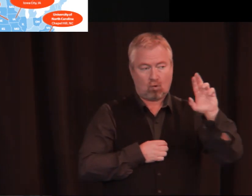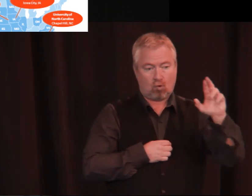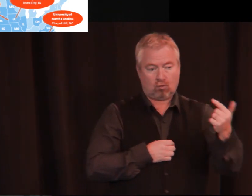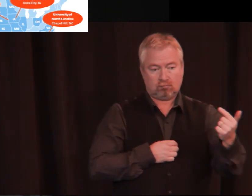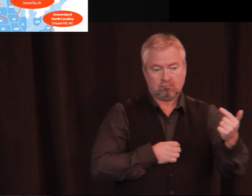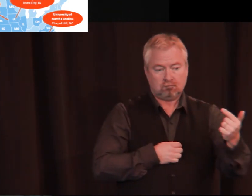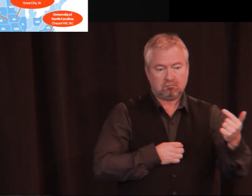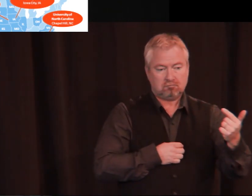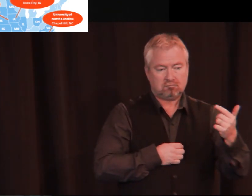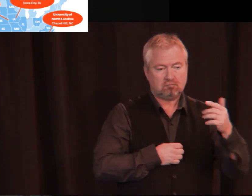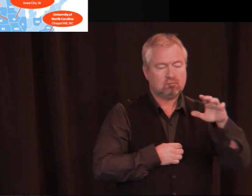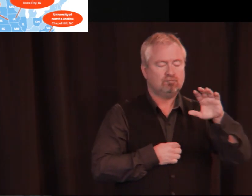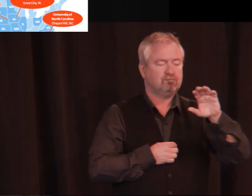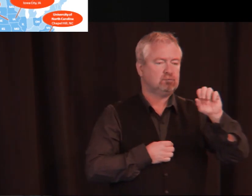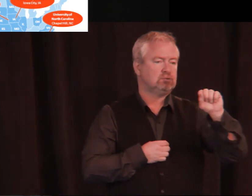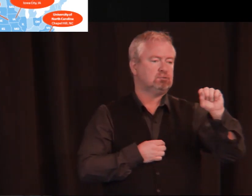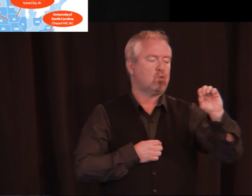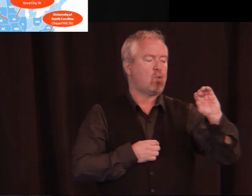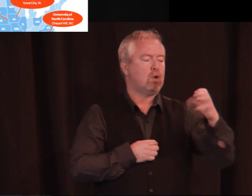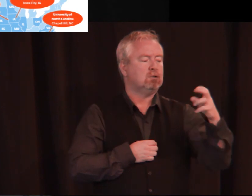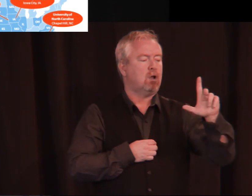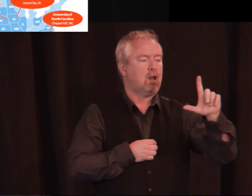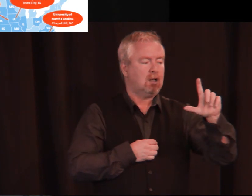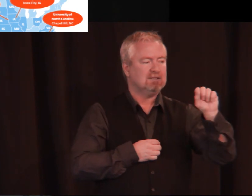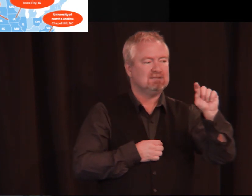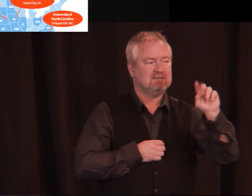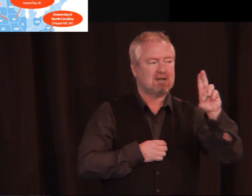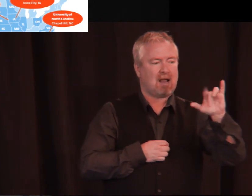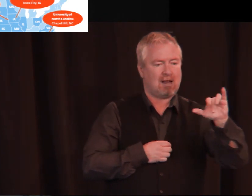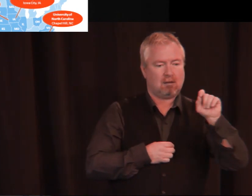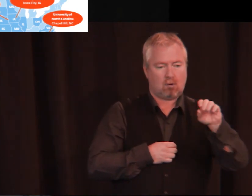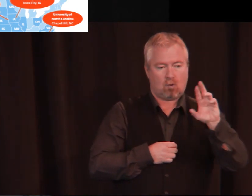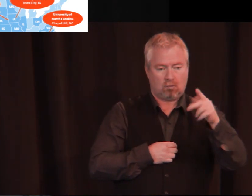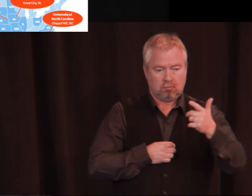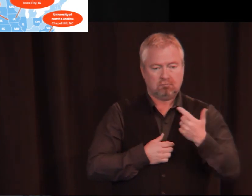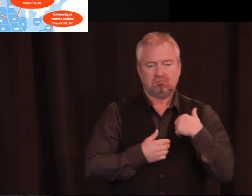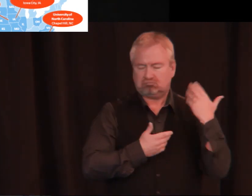If you are a service provider, we have brought some brochures and posters